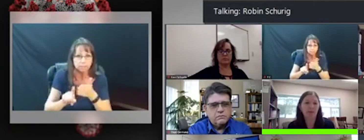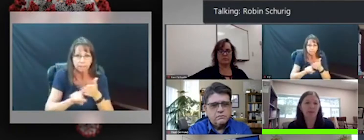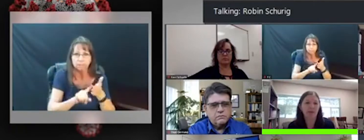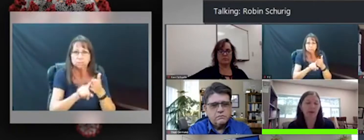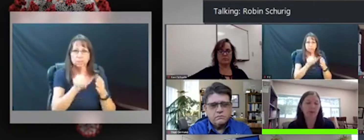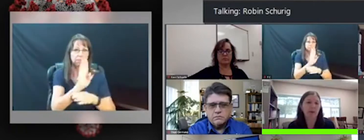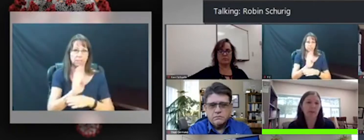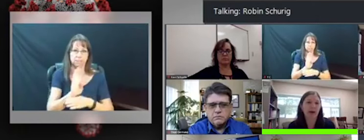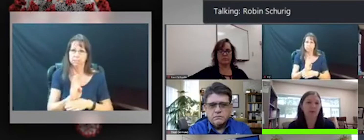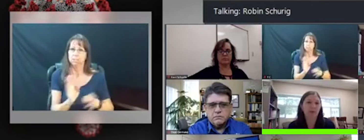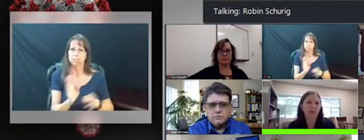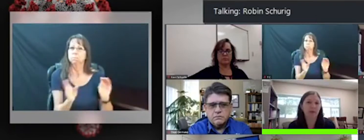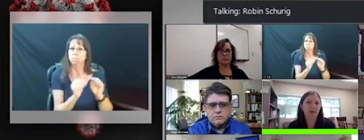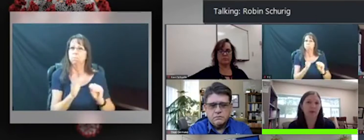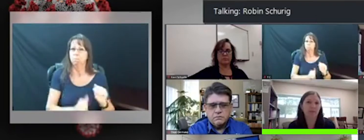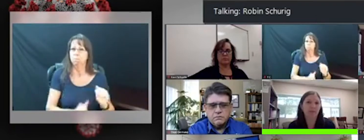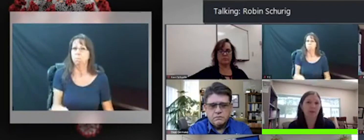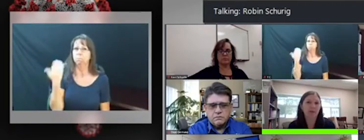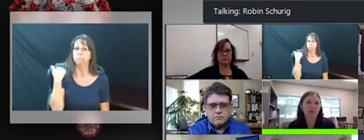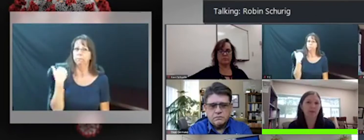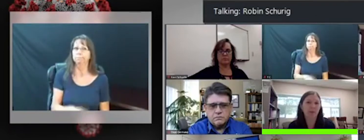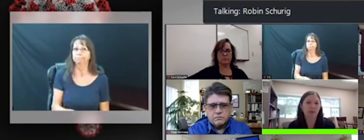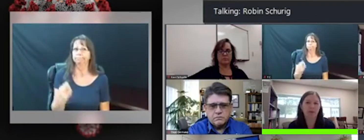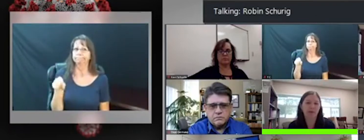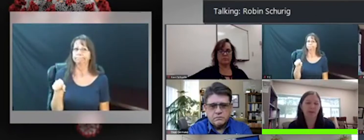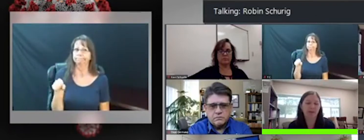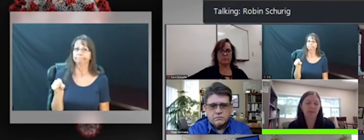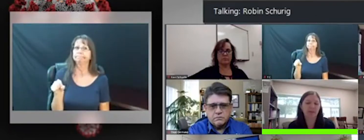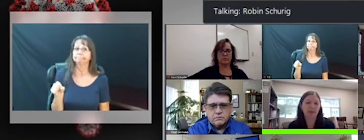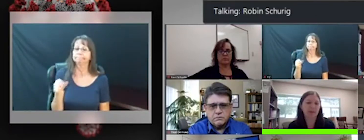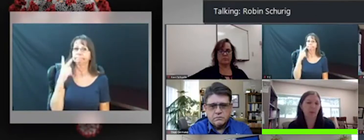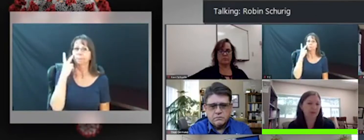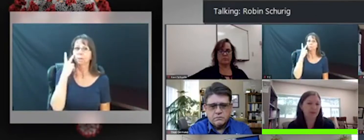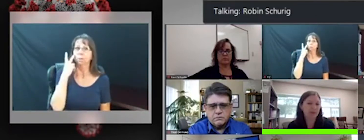more so than they were in the past. We receive reports. We don't get specifics of which